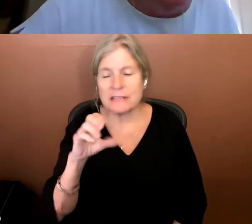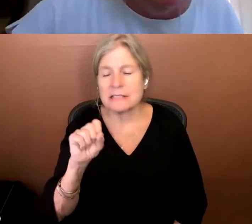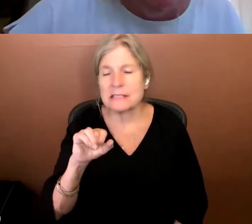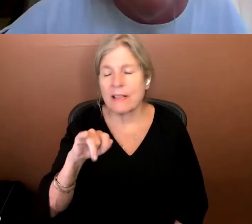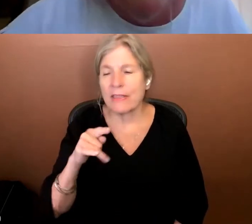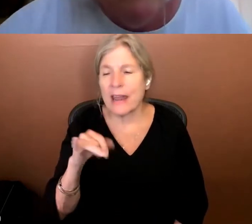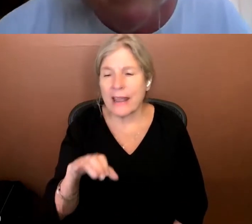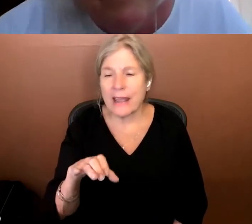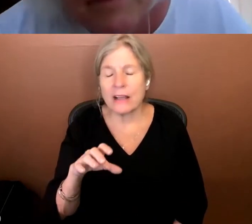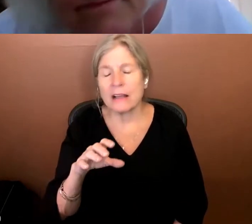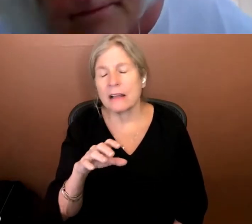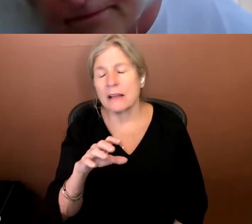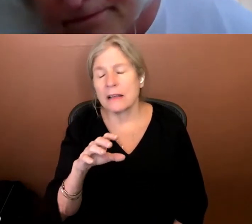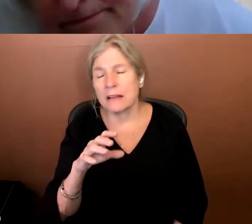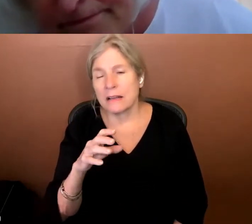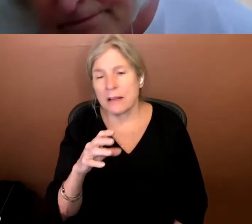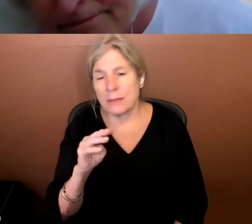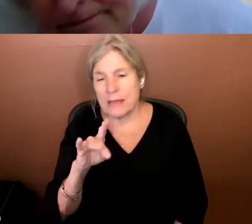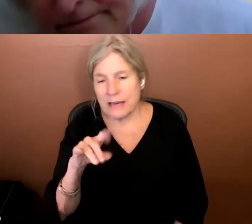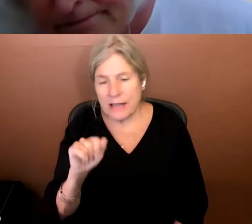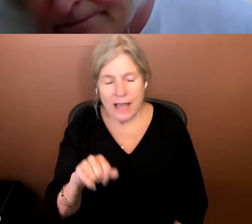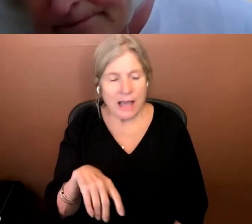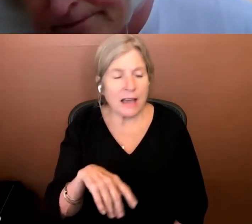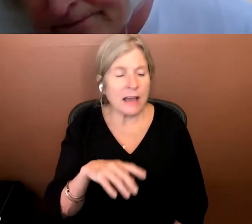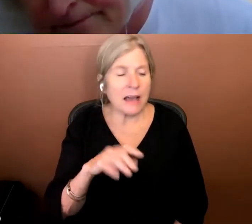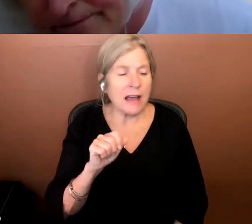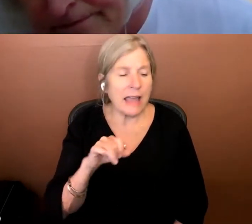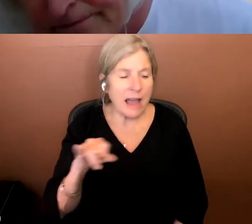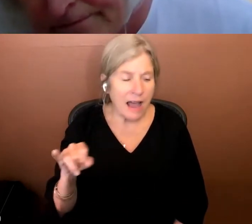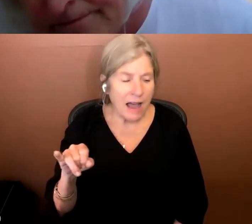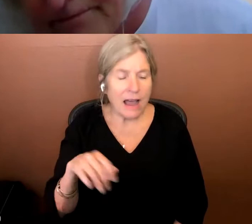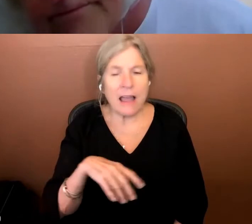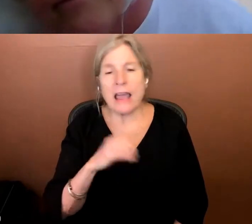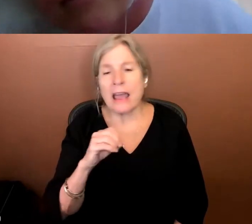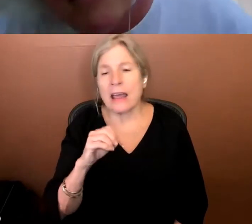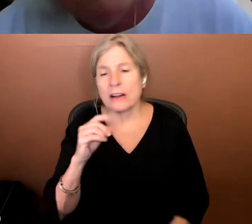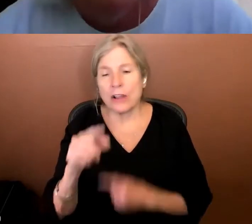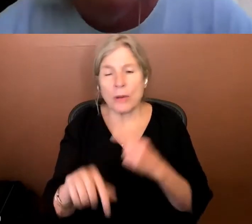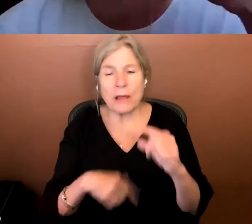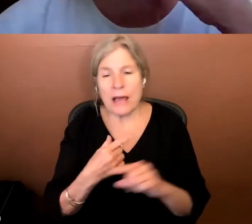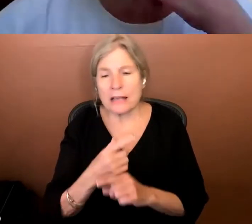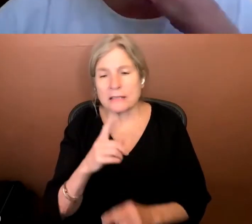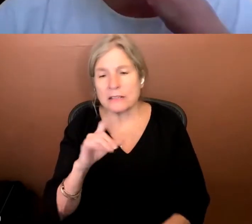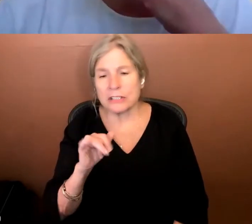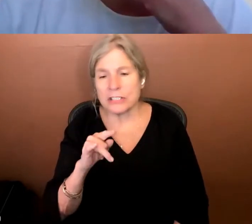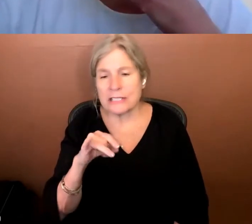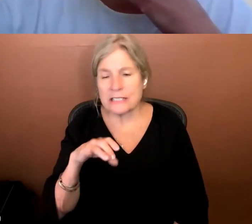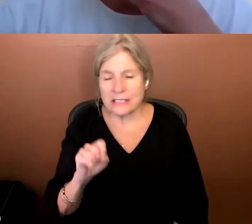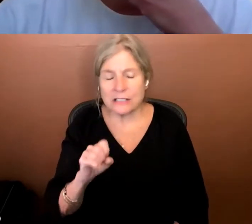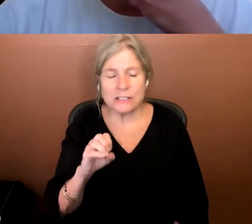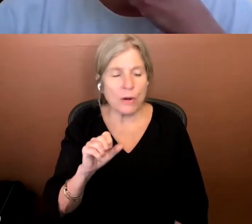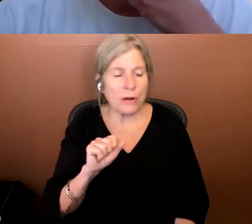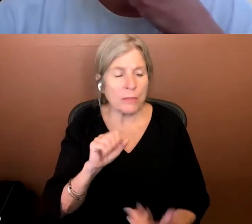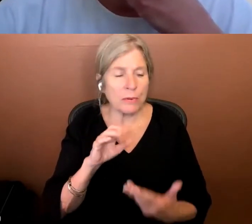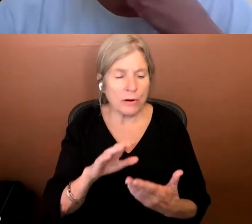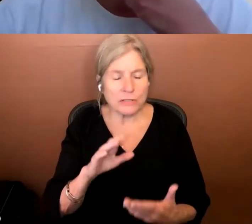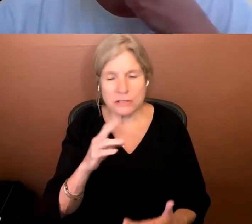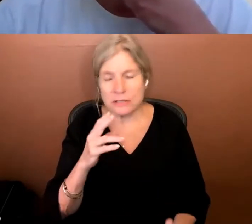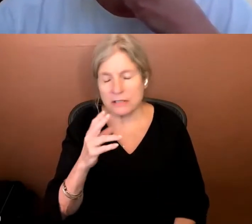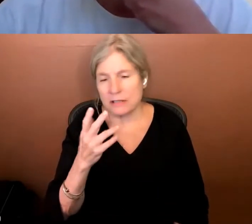intelligence, financial technologies and globalized logistics. Approach comics from the periphery,